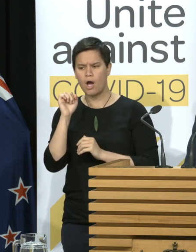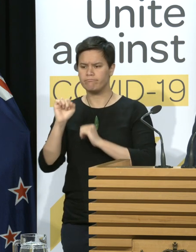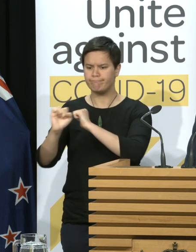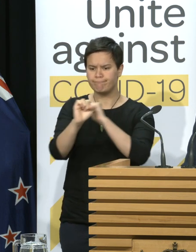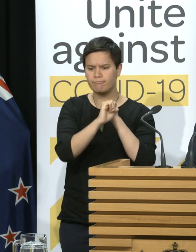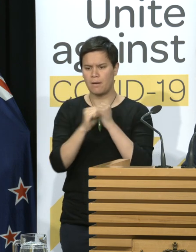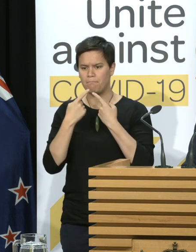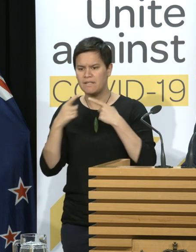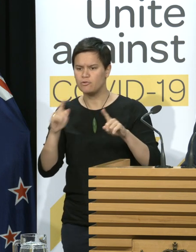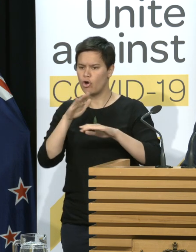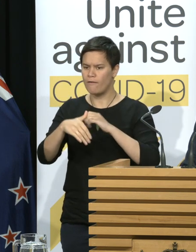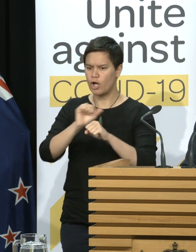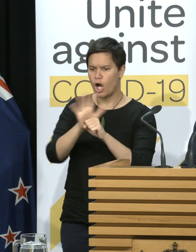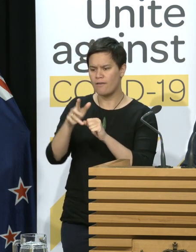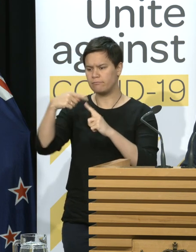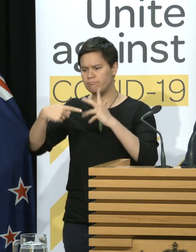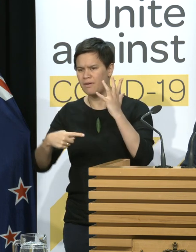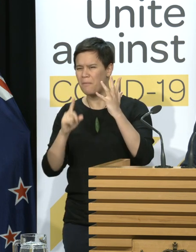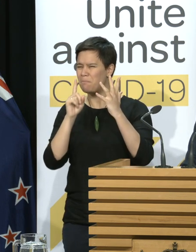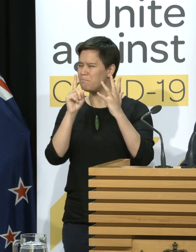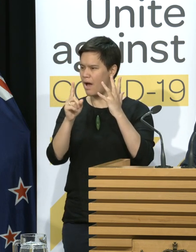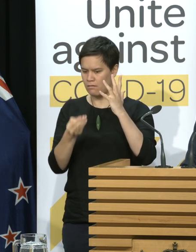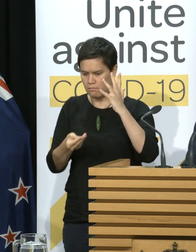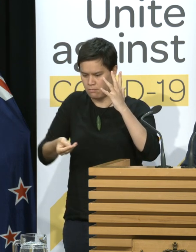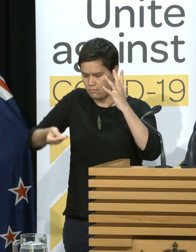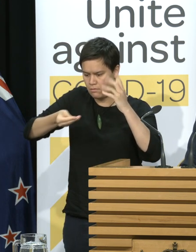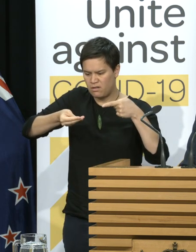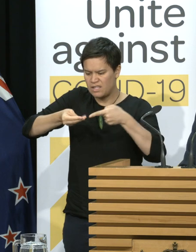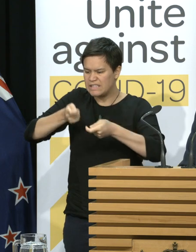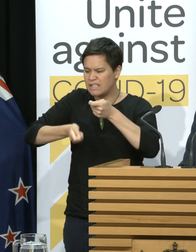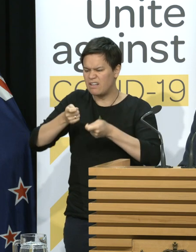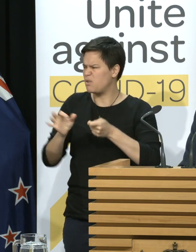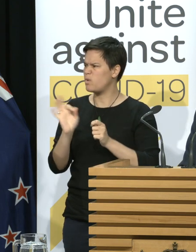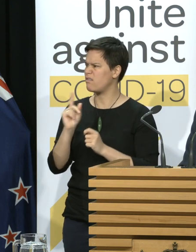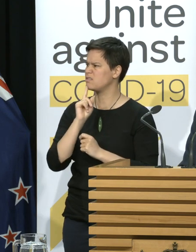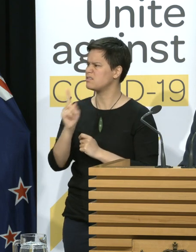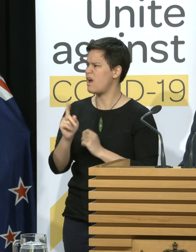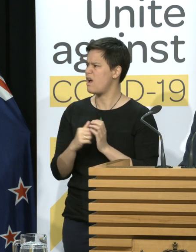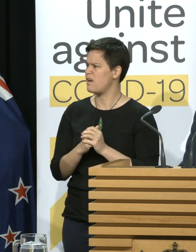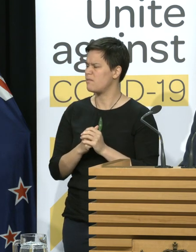And how I guess will you be encouraging New Zealanders over the summer to be tested if they are sick? You didn't read the fine print.